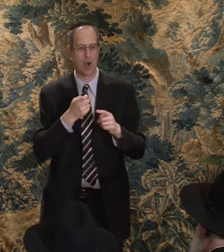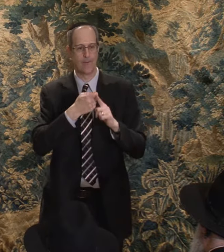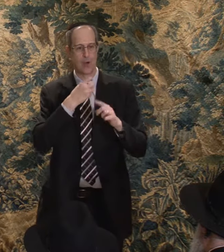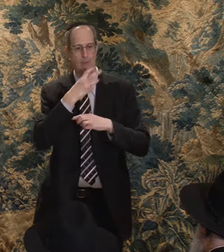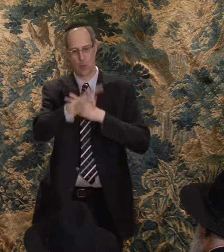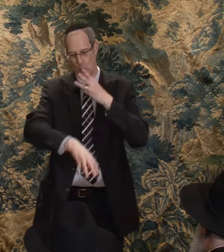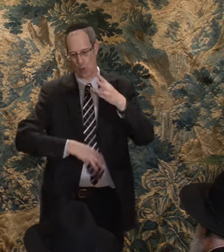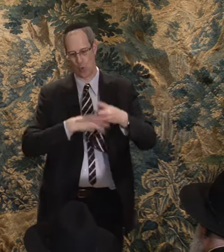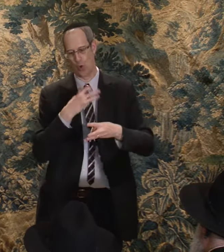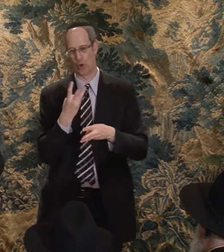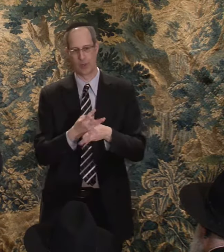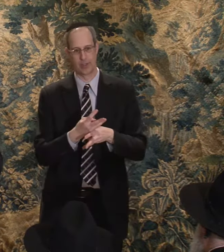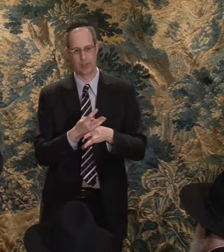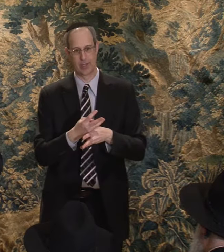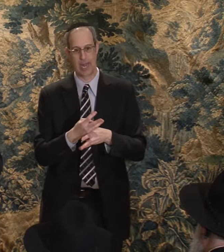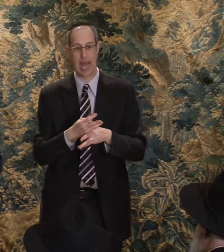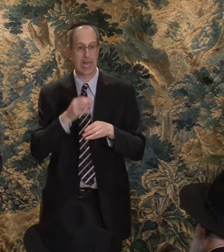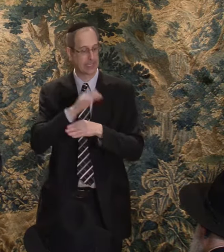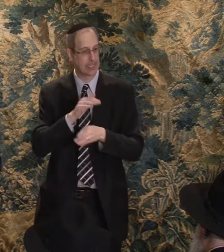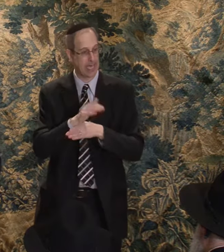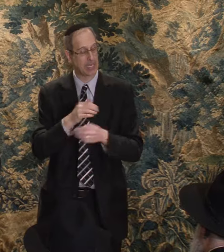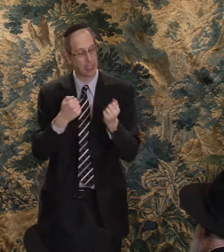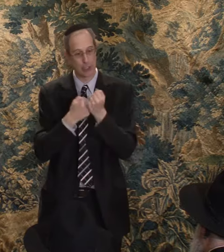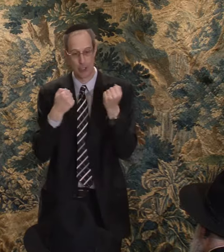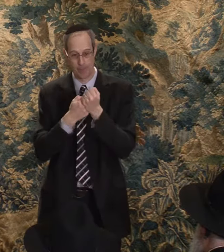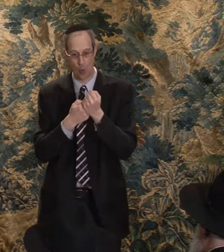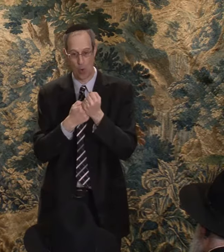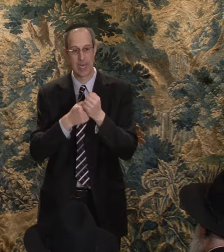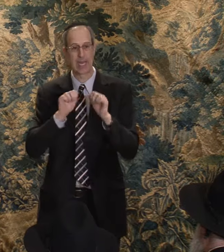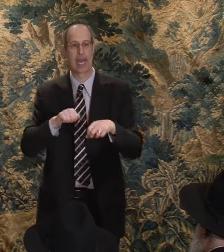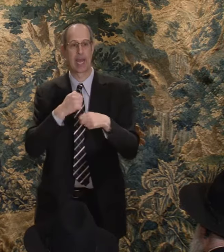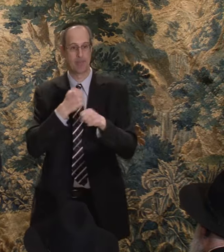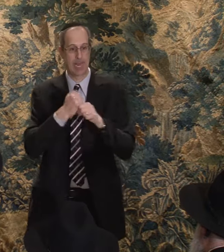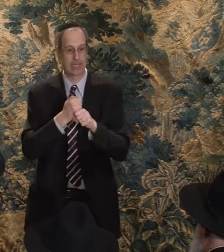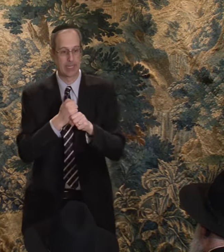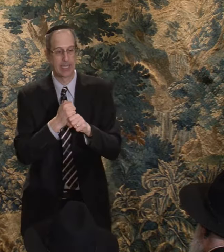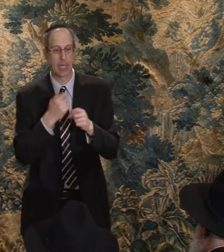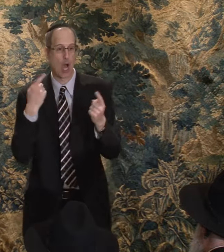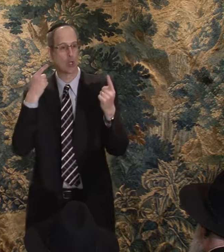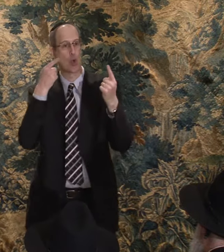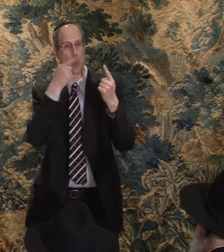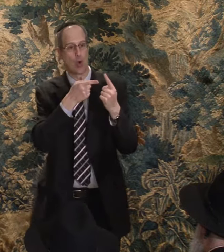and we tonight by supporting we can make this a goal that behind three should